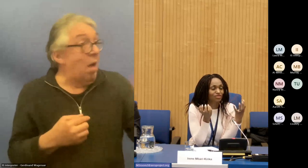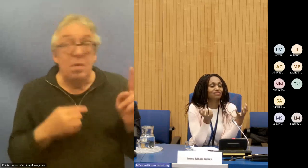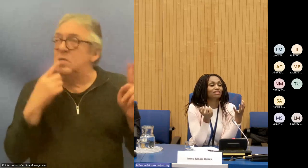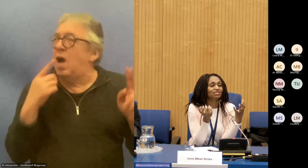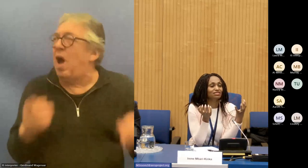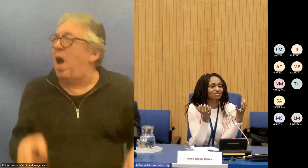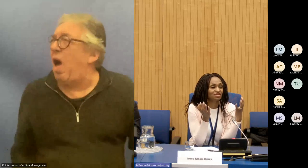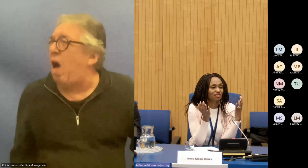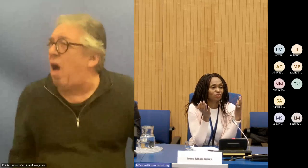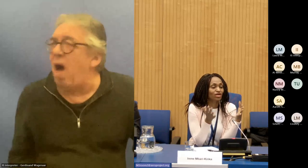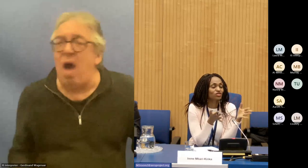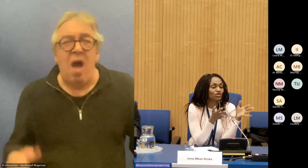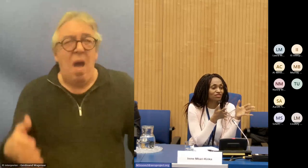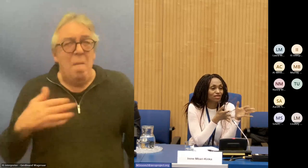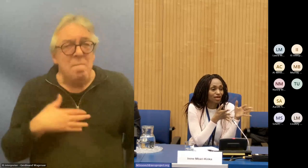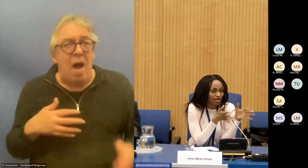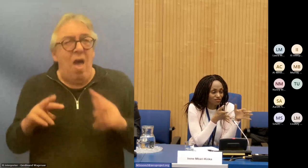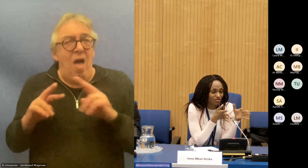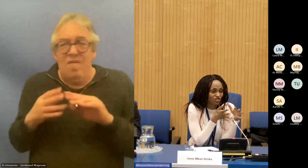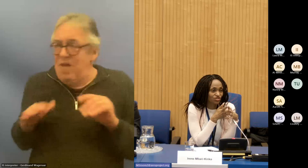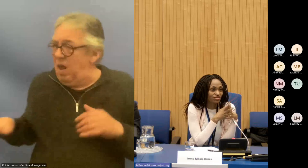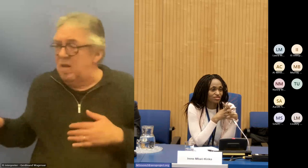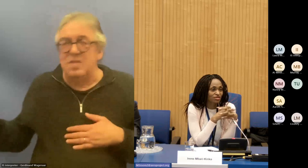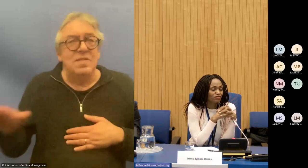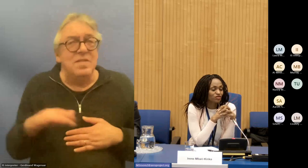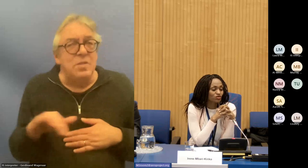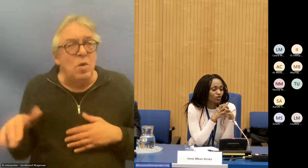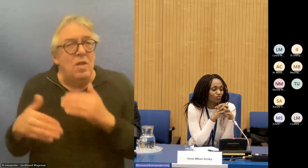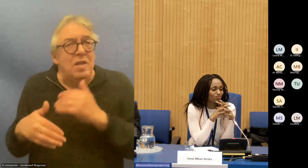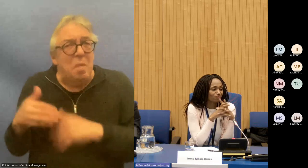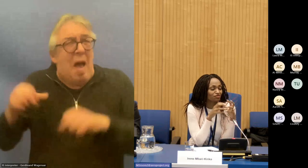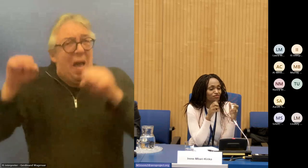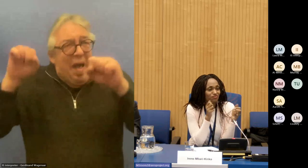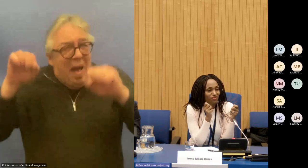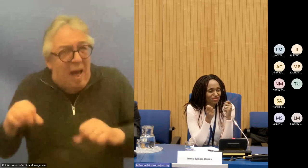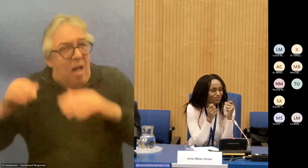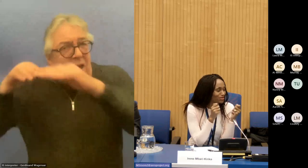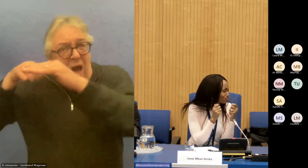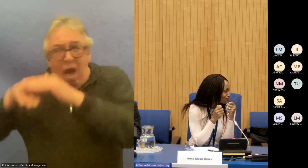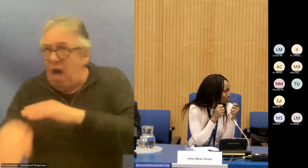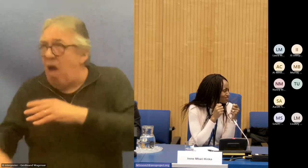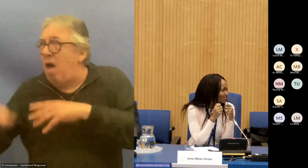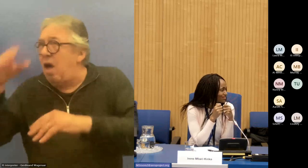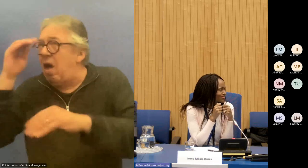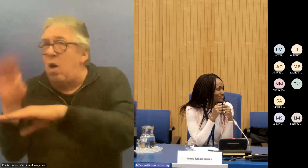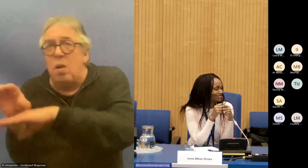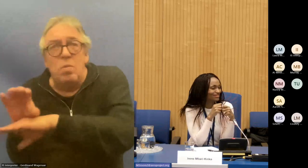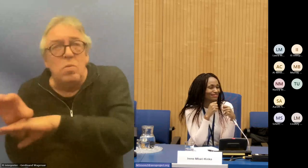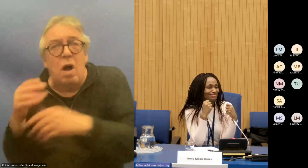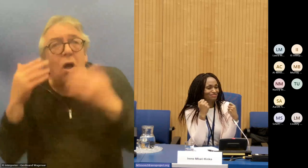with disabilities who would ever have such a chance. There are various ways we face challenges,